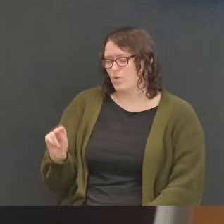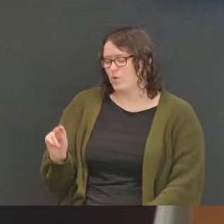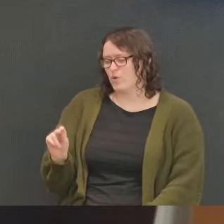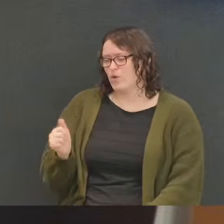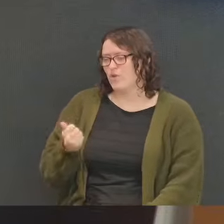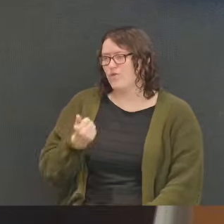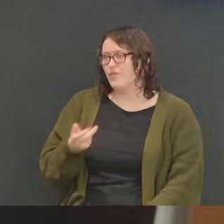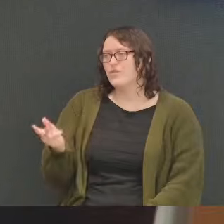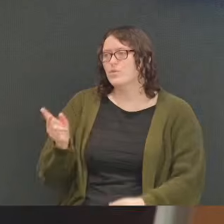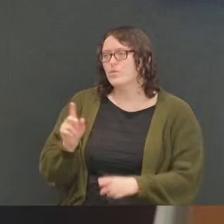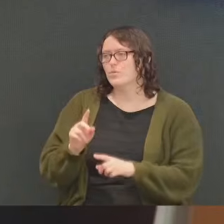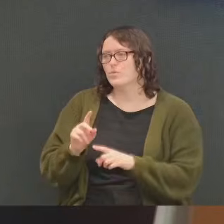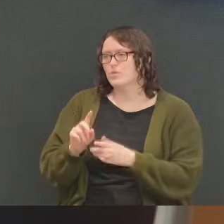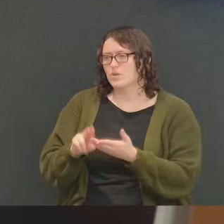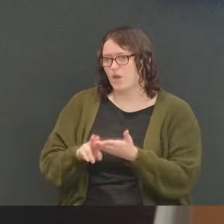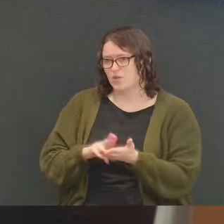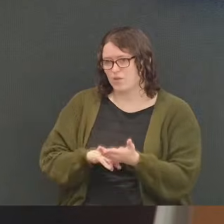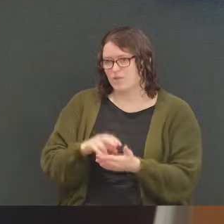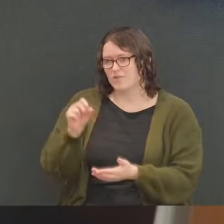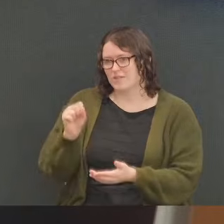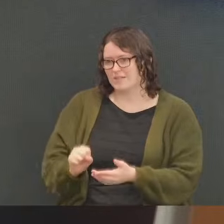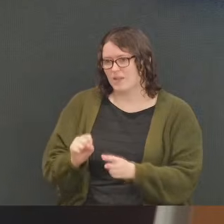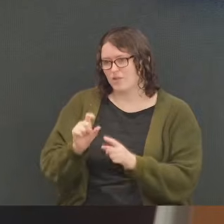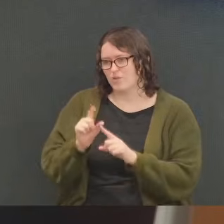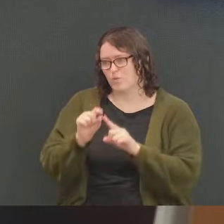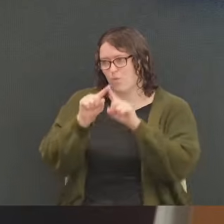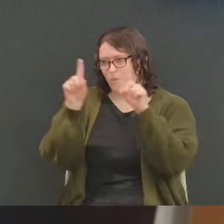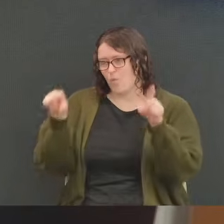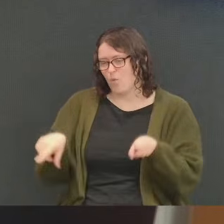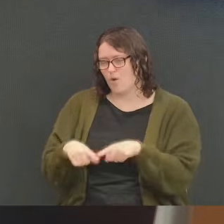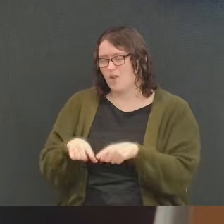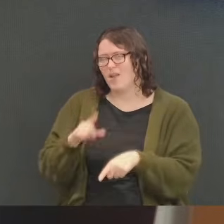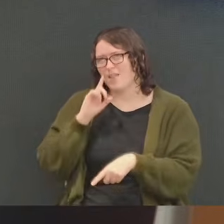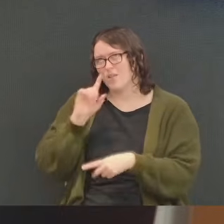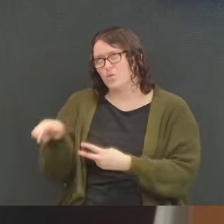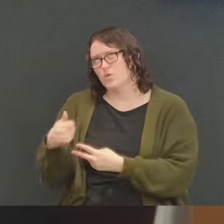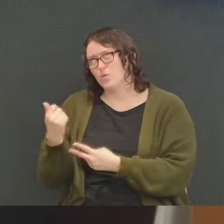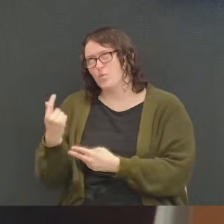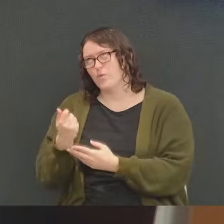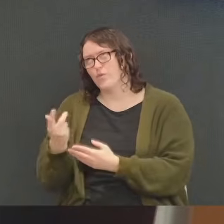contracts on the south scoreboard. I think there was also one a couple of weeks ago that we did